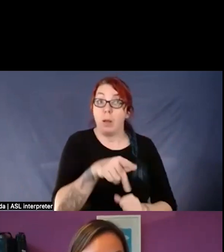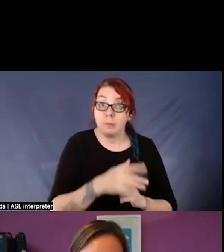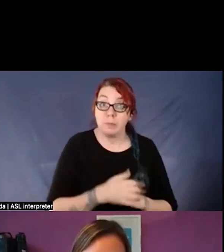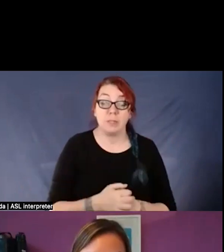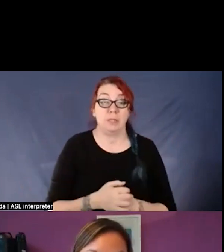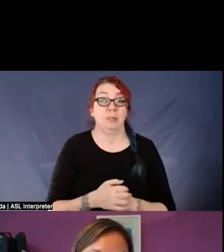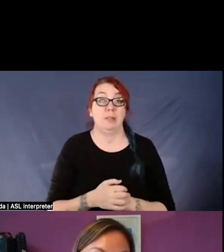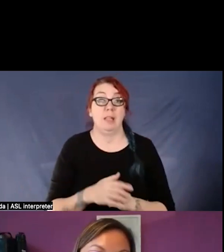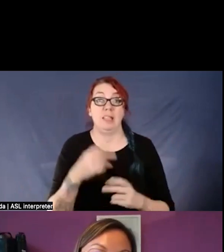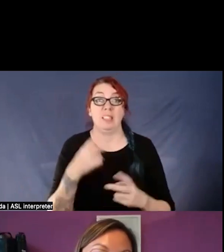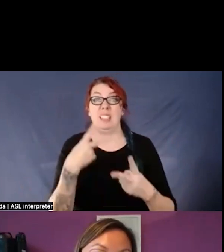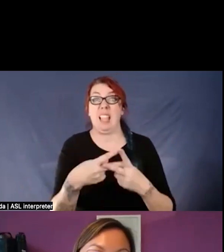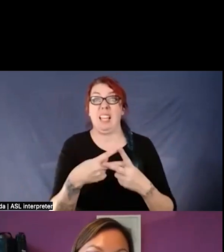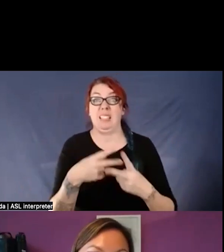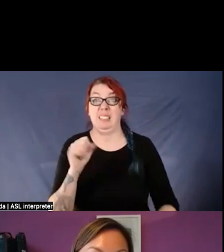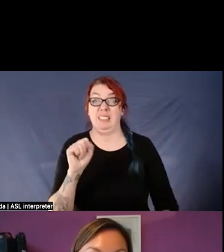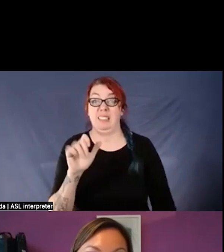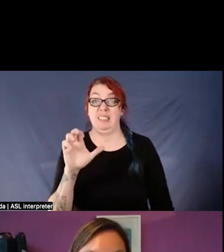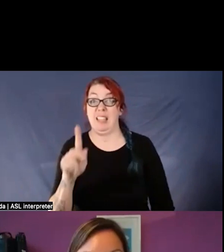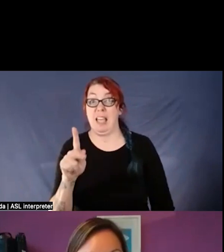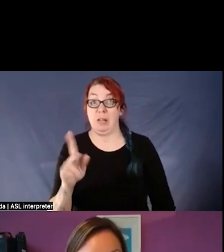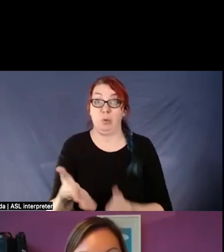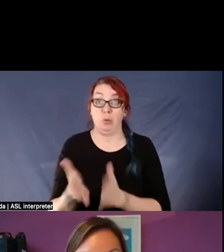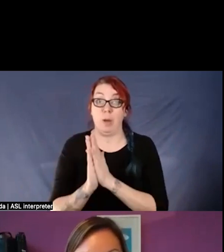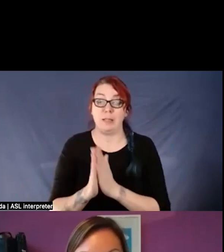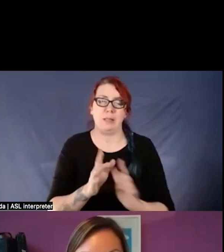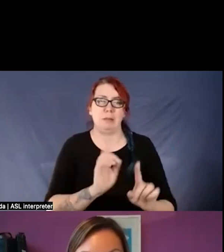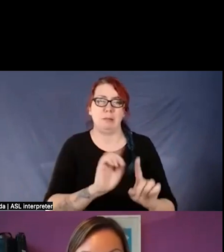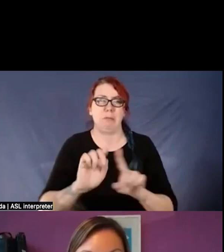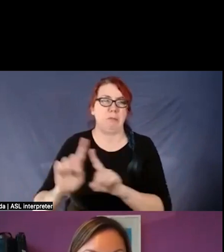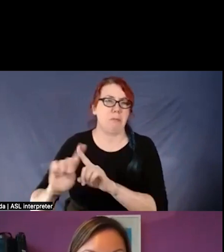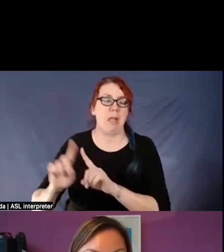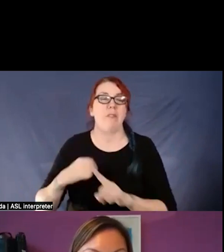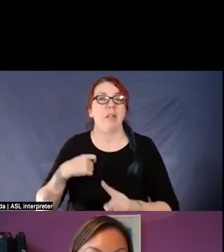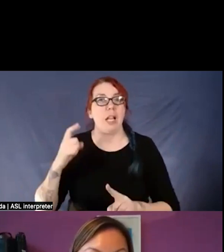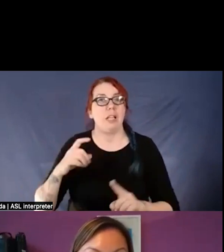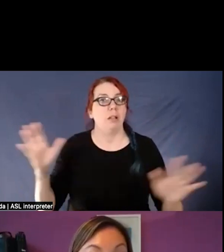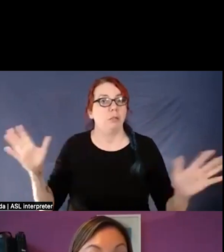all these things coming at me that I just need to put in one place for me to keep track of. And that